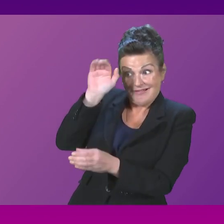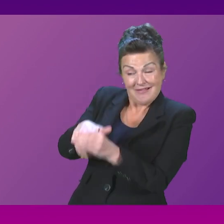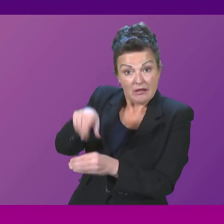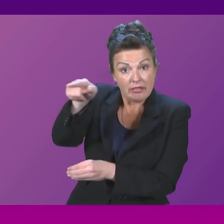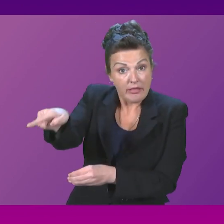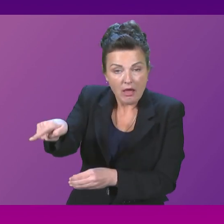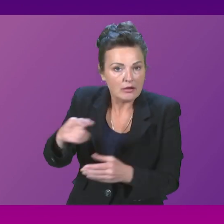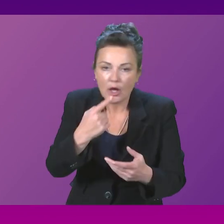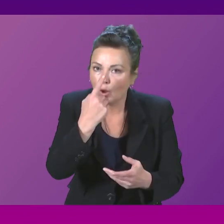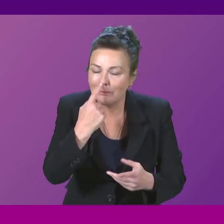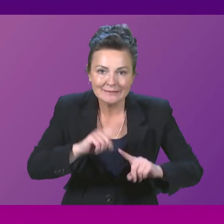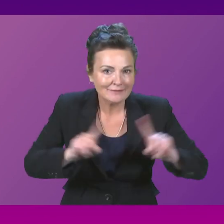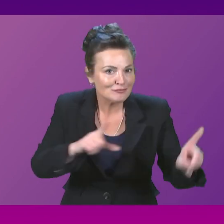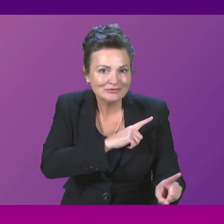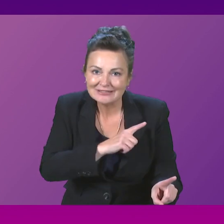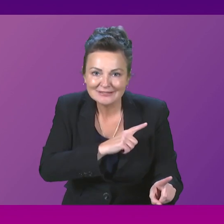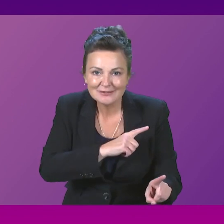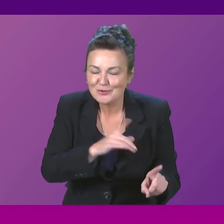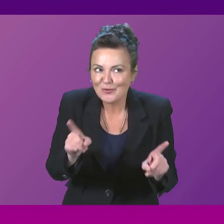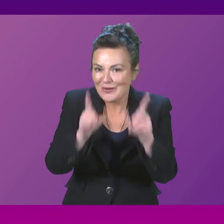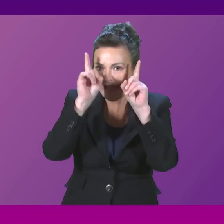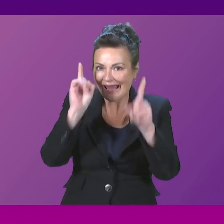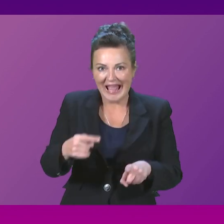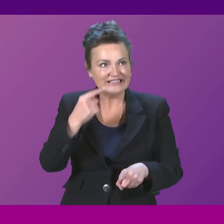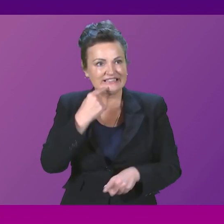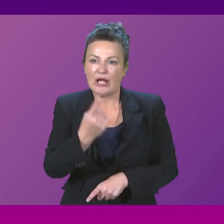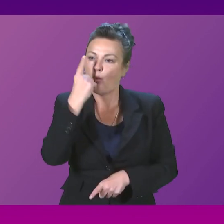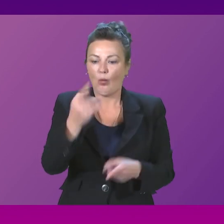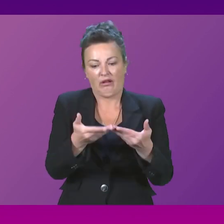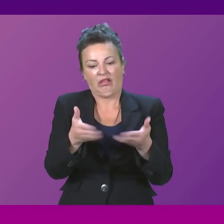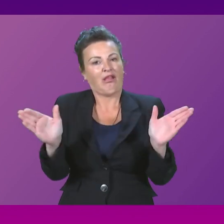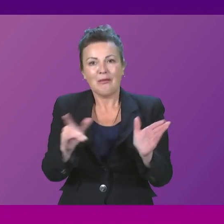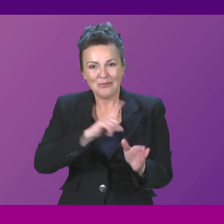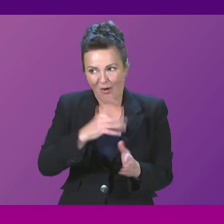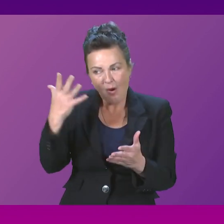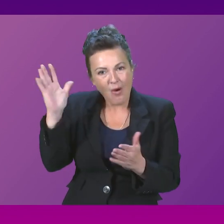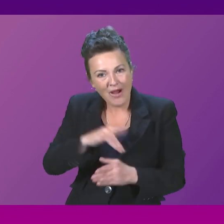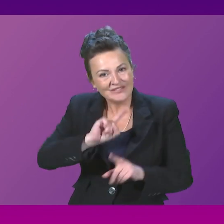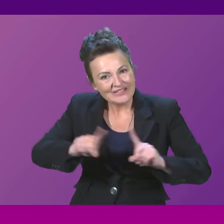necessarily possible to determine eligibility for the group as a whole, but we will continue